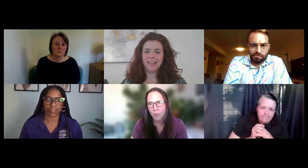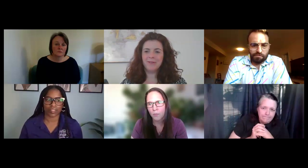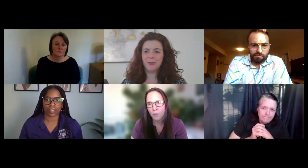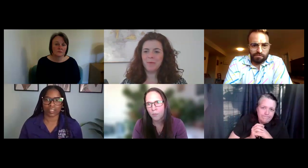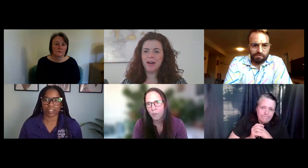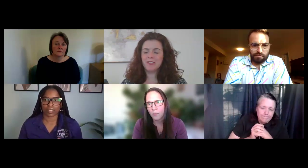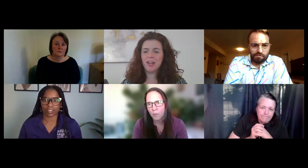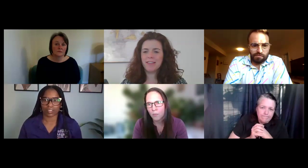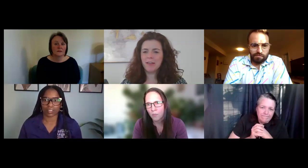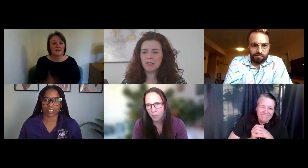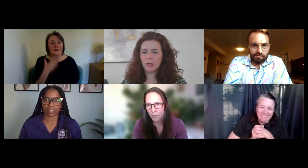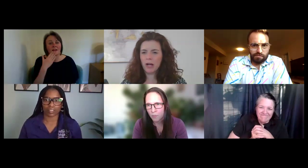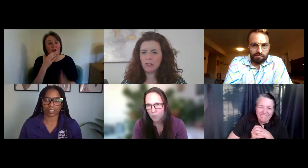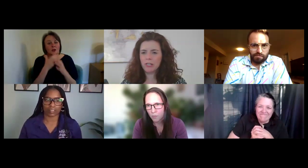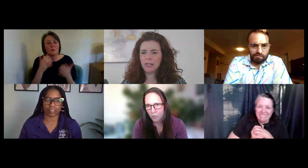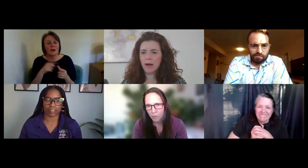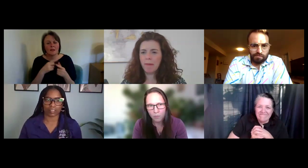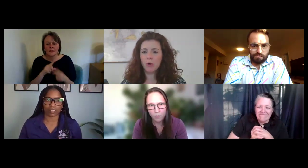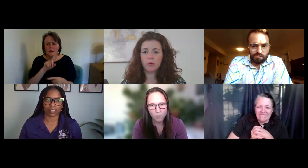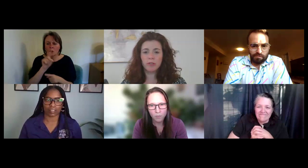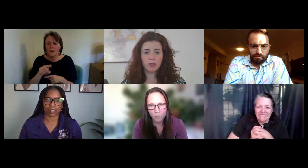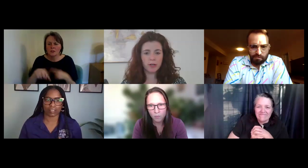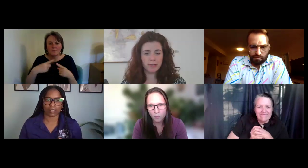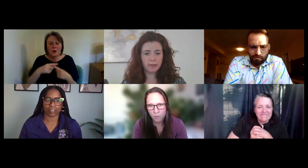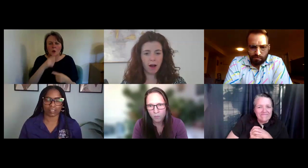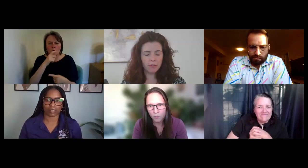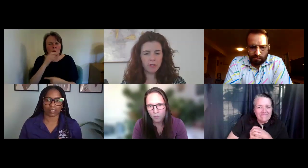Thank you so much and then there was a question about whose insurance covers